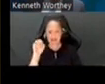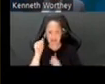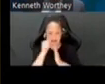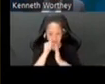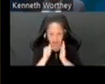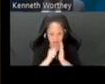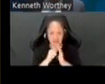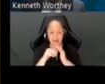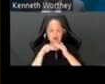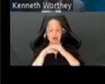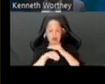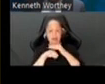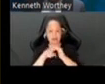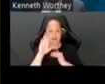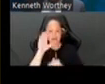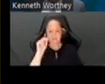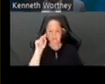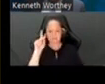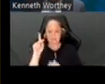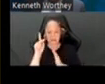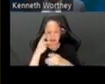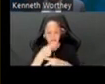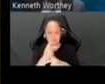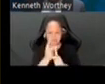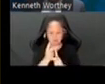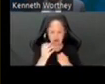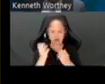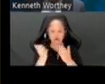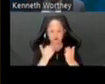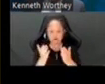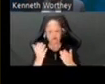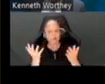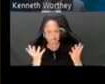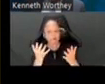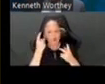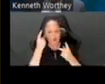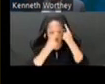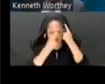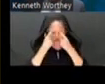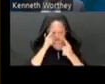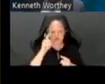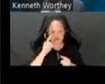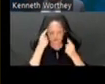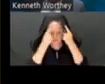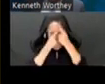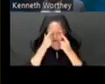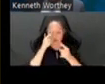of banking products and services, what considerations can you think about when looking for a home.